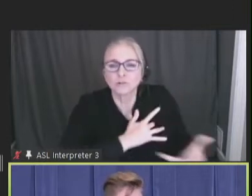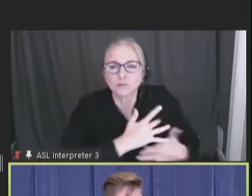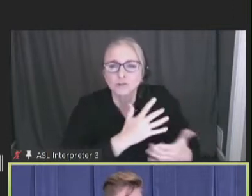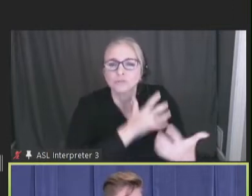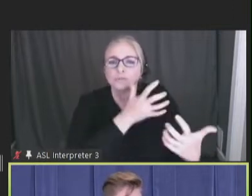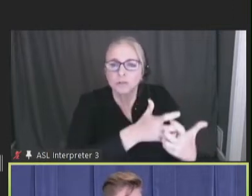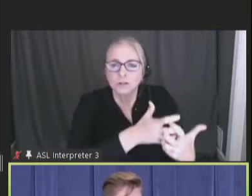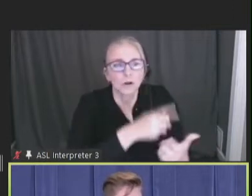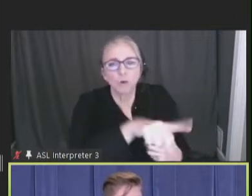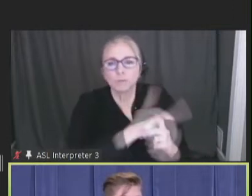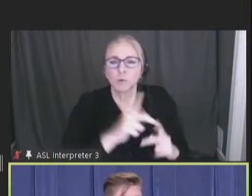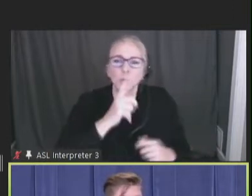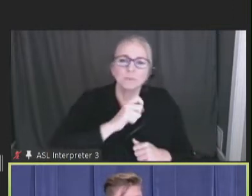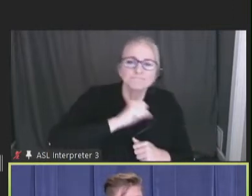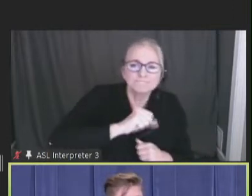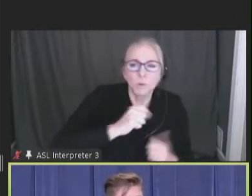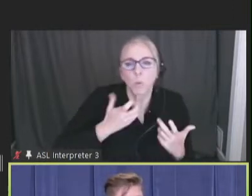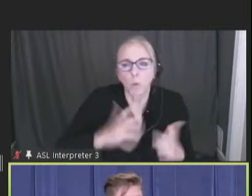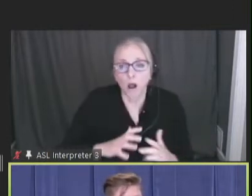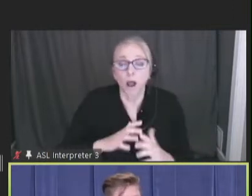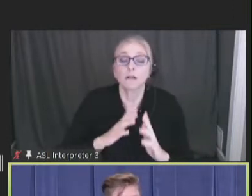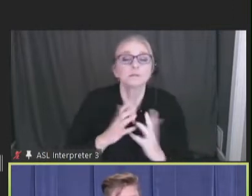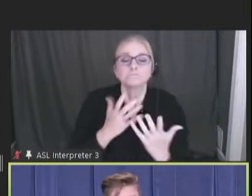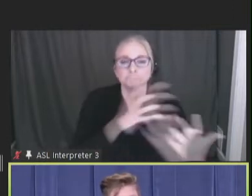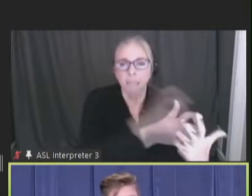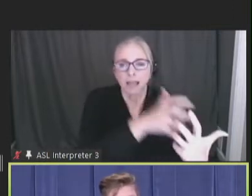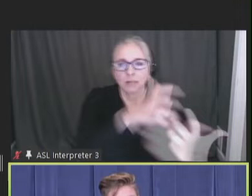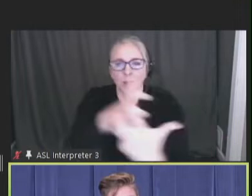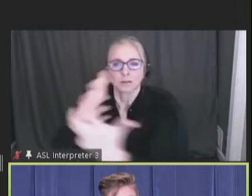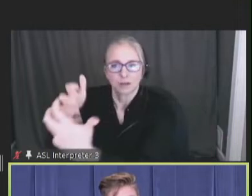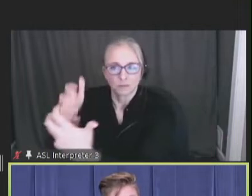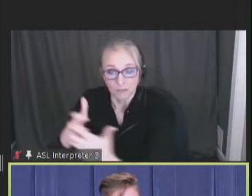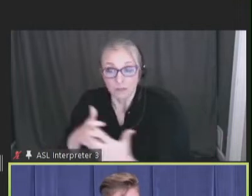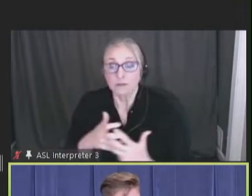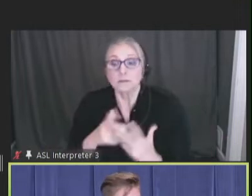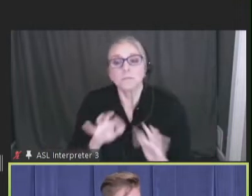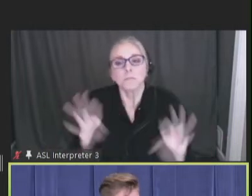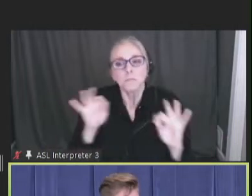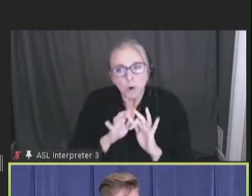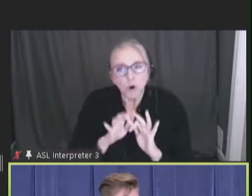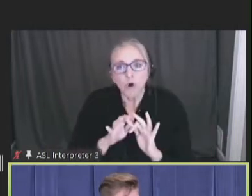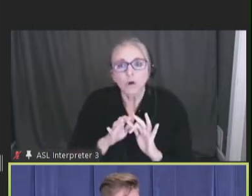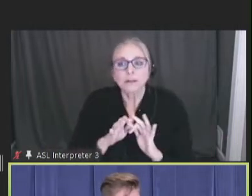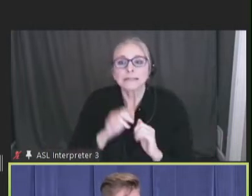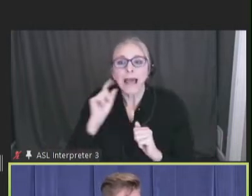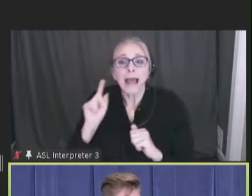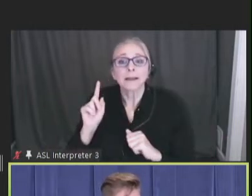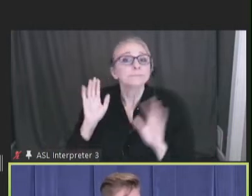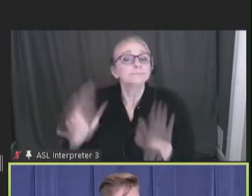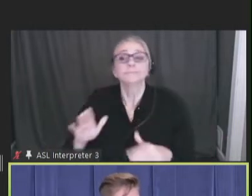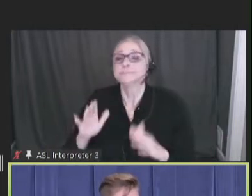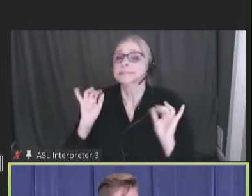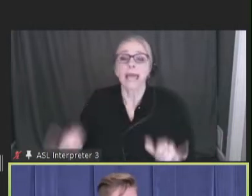individuals? And so, we need to take less of a one-size-fits-all approach when it comes to